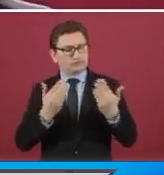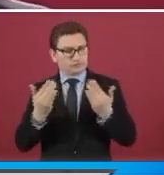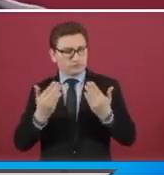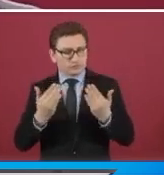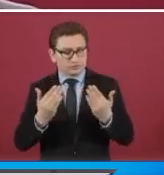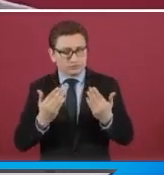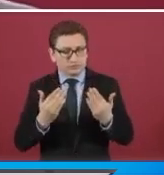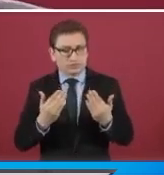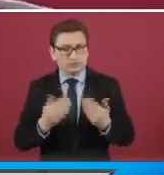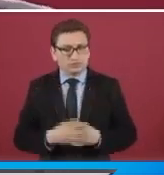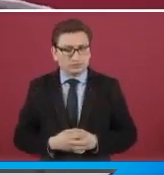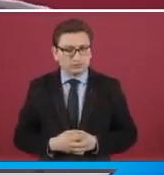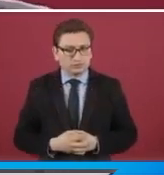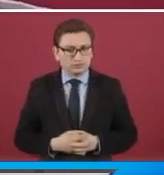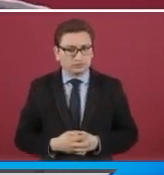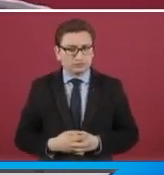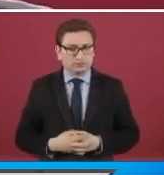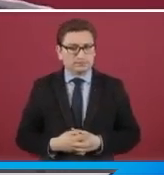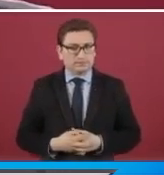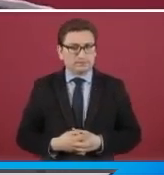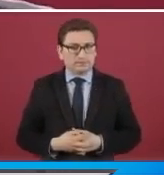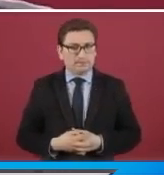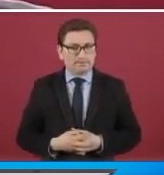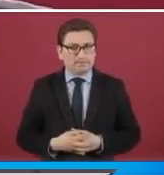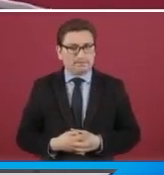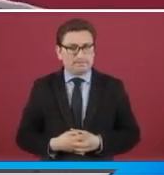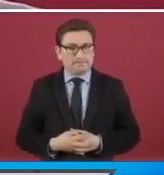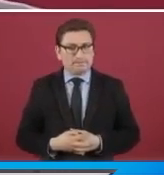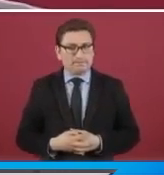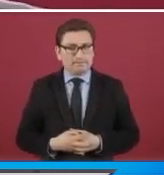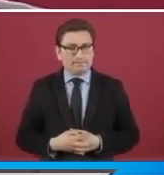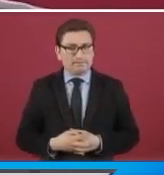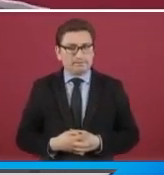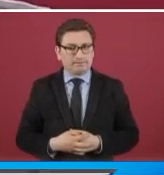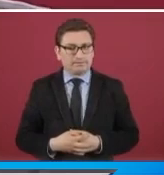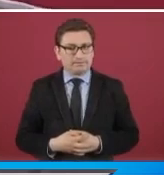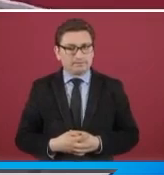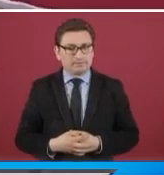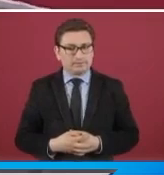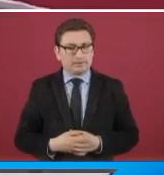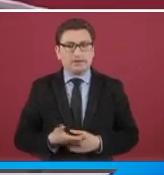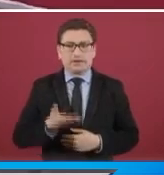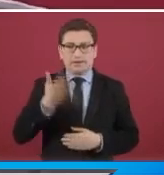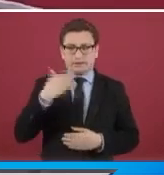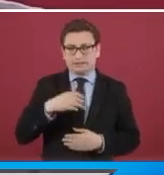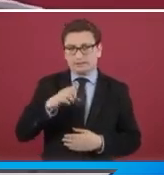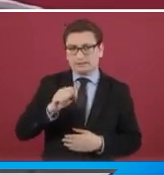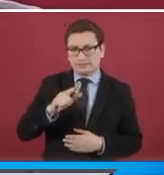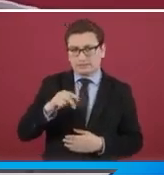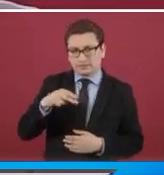that existed during the conservative period corruption affects growth and is something that these experts do not take into account